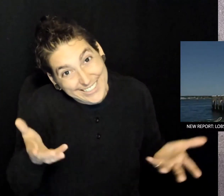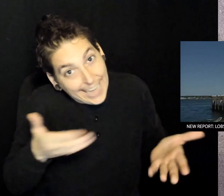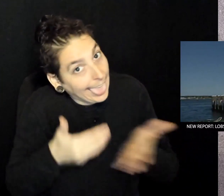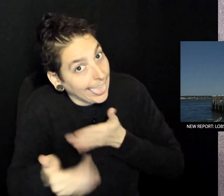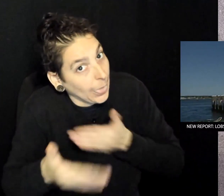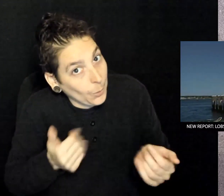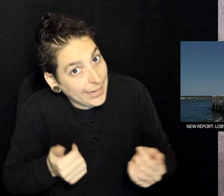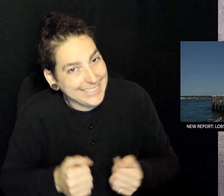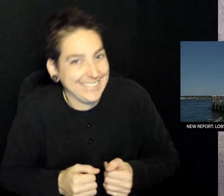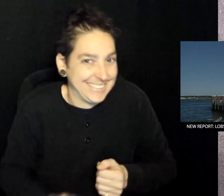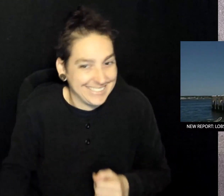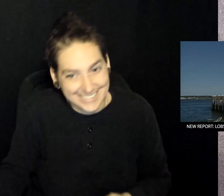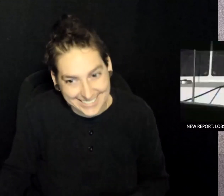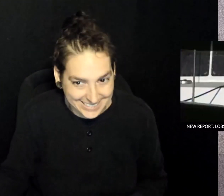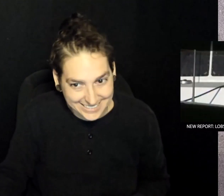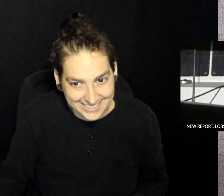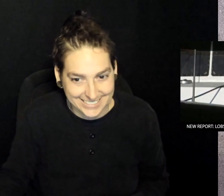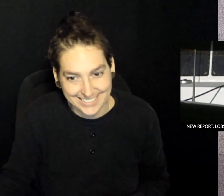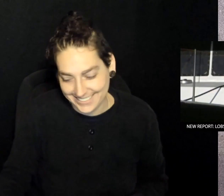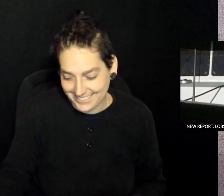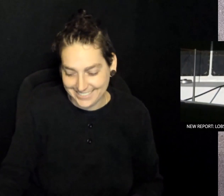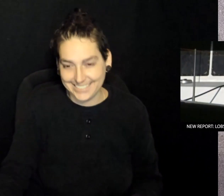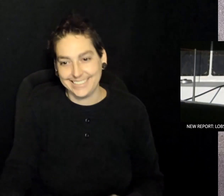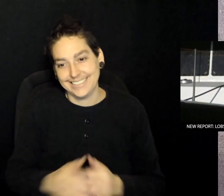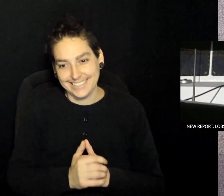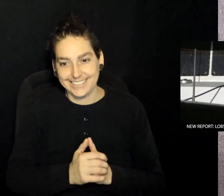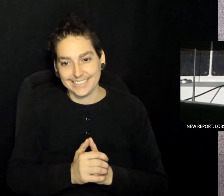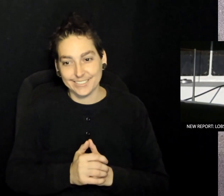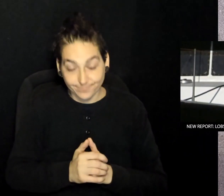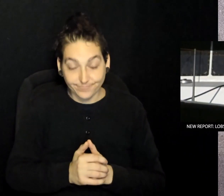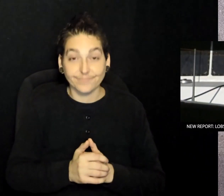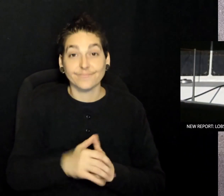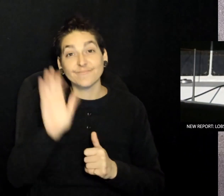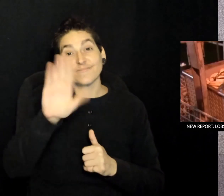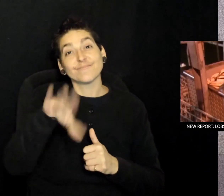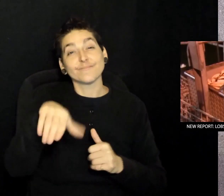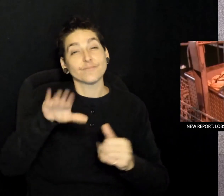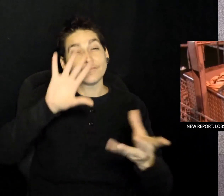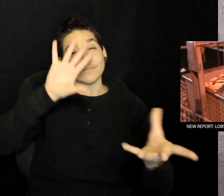this one I think it's a really good idea but we're not supposed to eat fish anyway